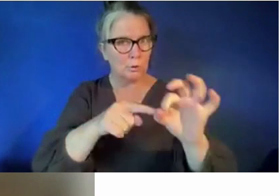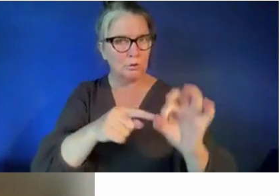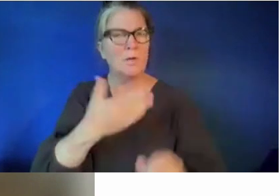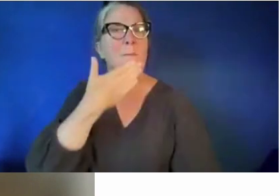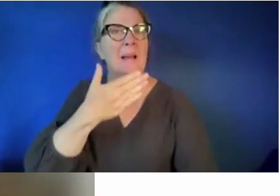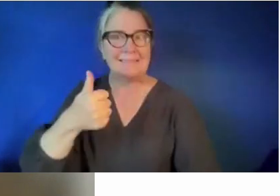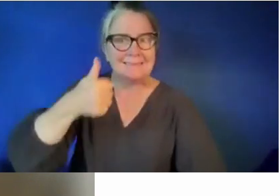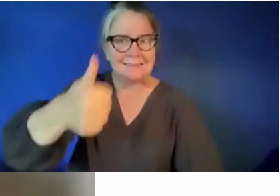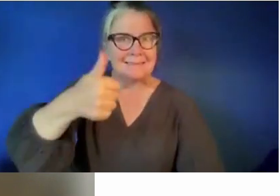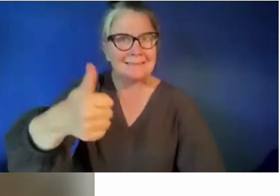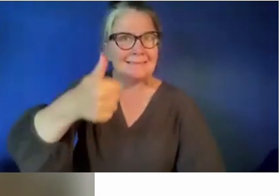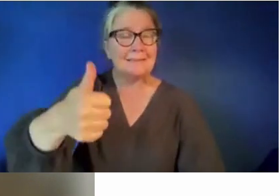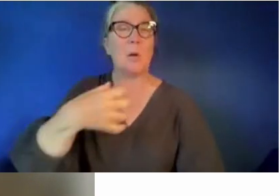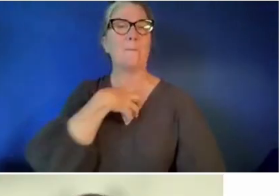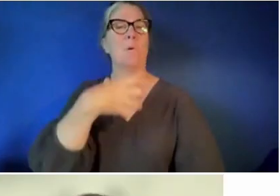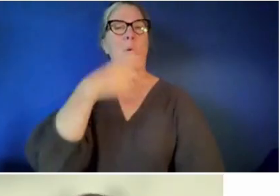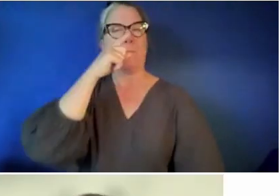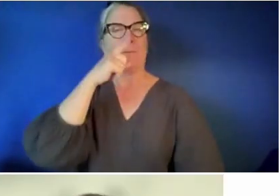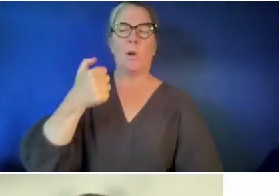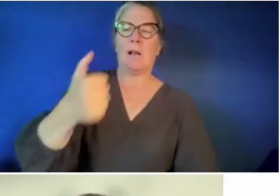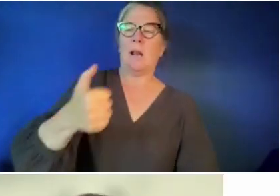So I would now like to introduce all of our panelists.